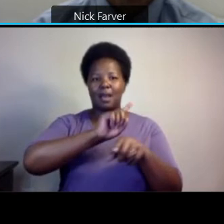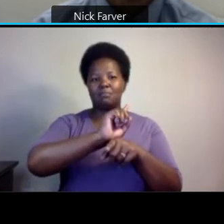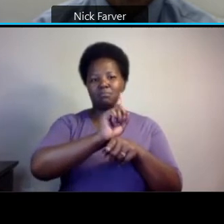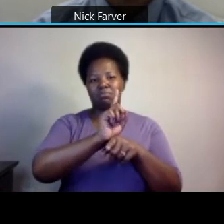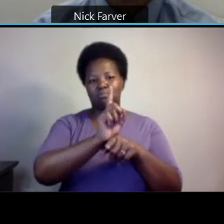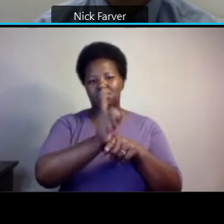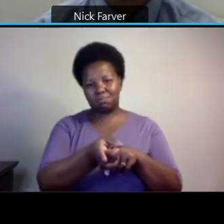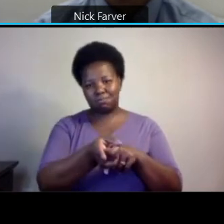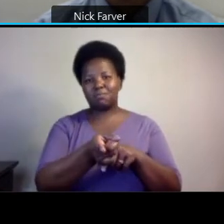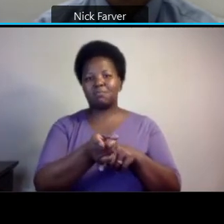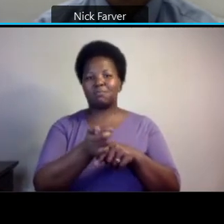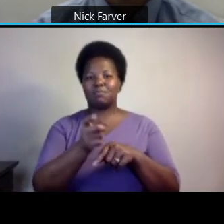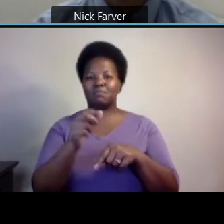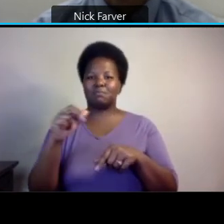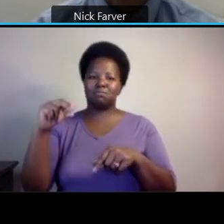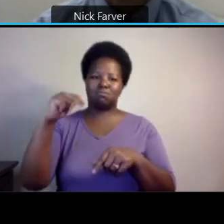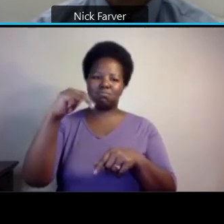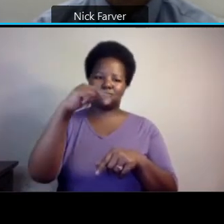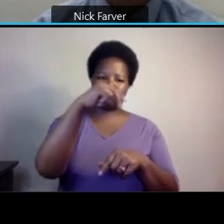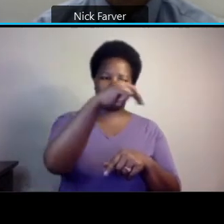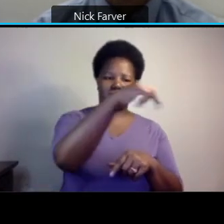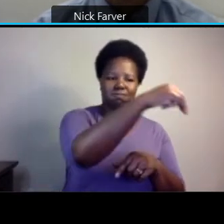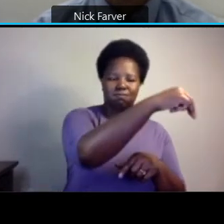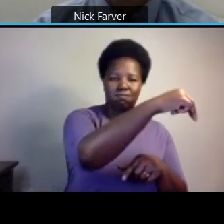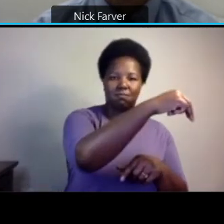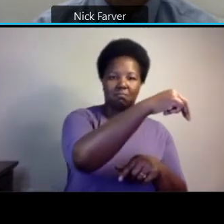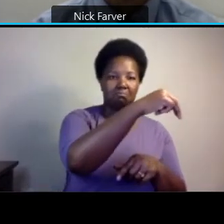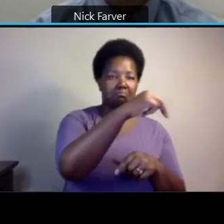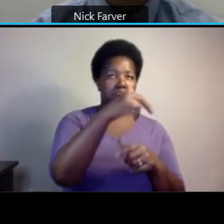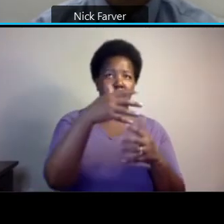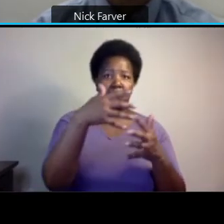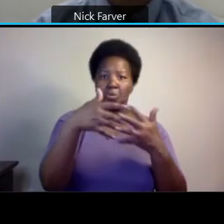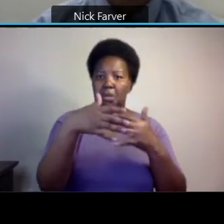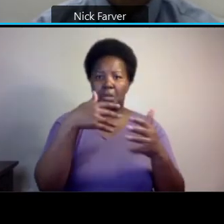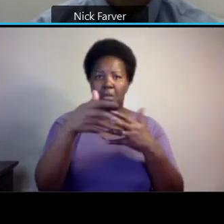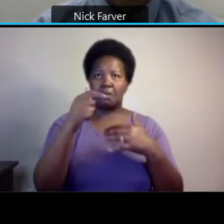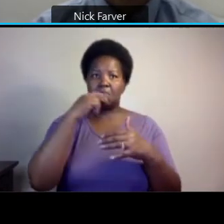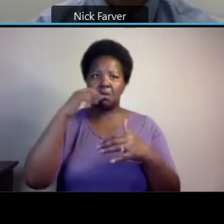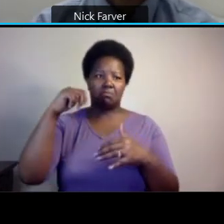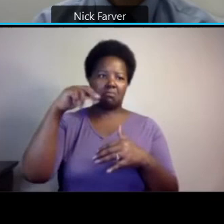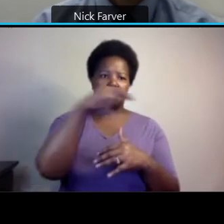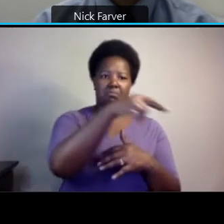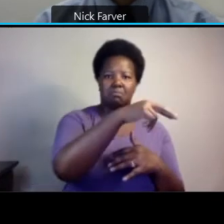so whatever that distance is uh like i said three three and a half feet per second